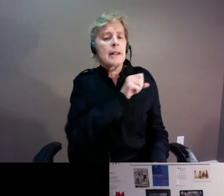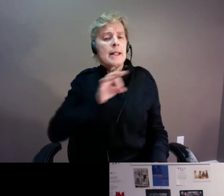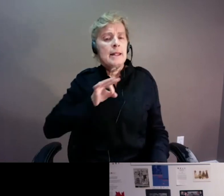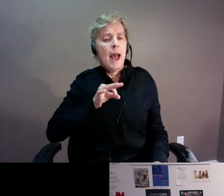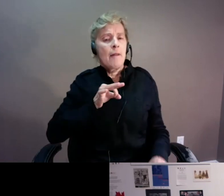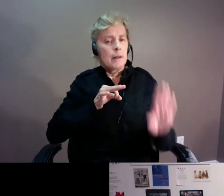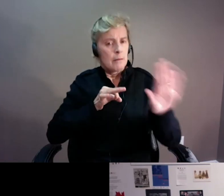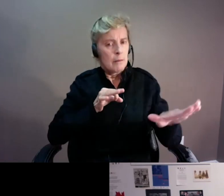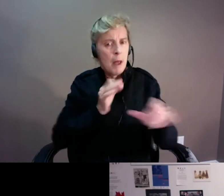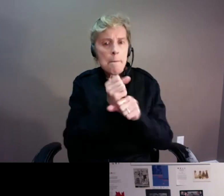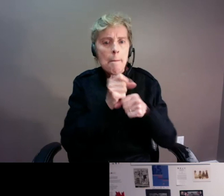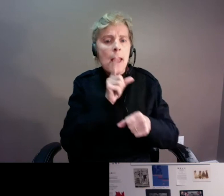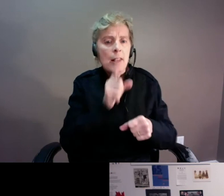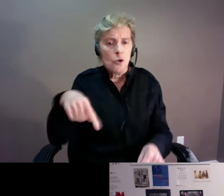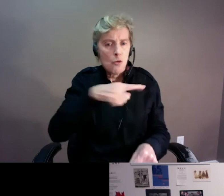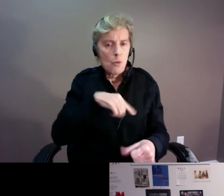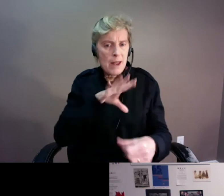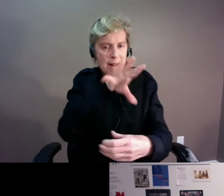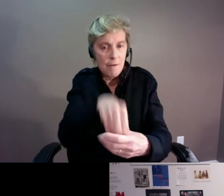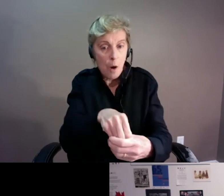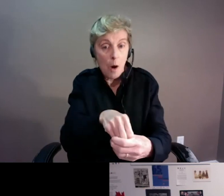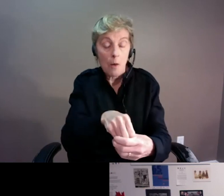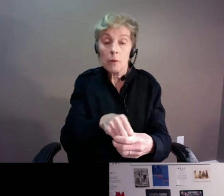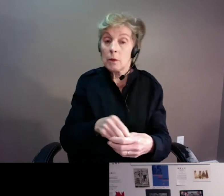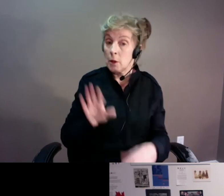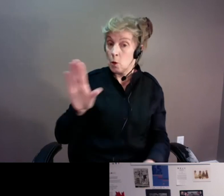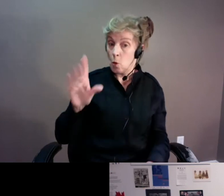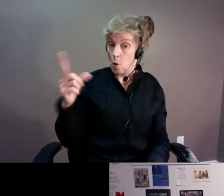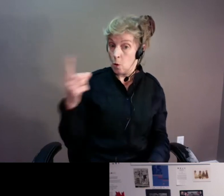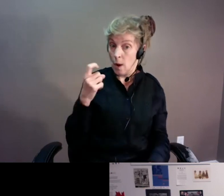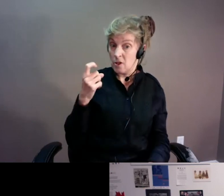And I'll follow up with you on the question of of being on the Steering Committee. I'm quite